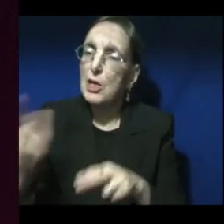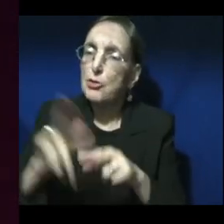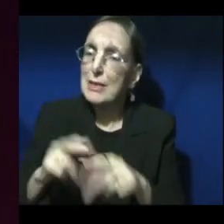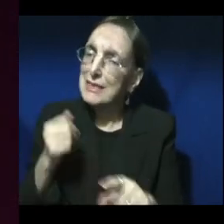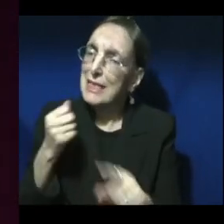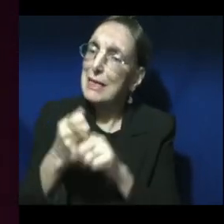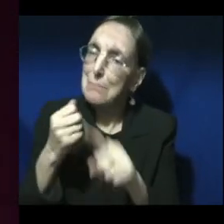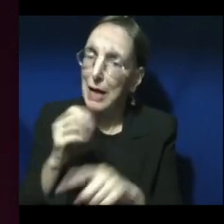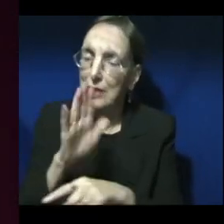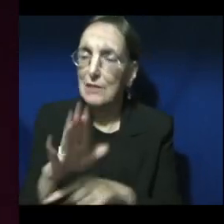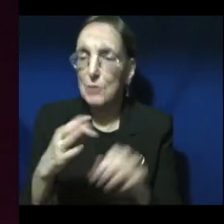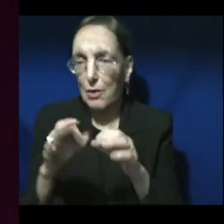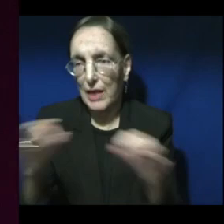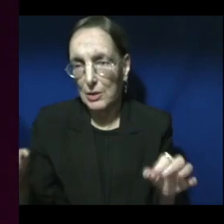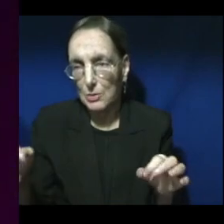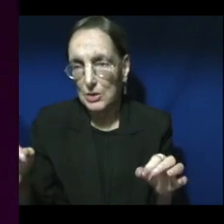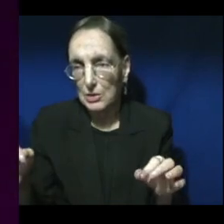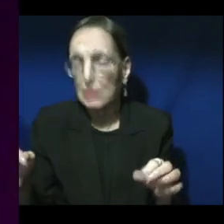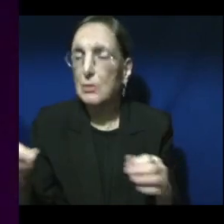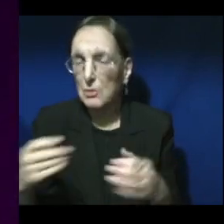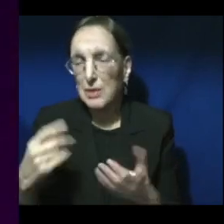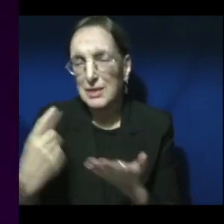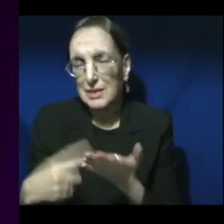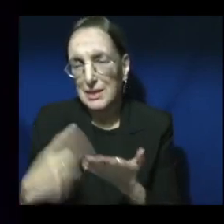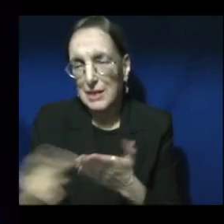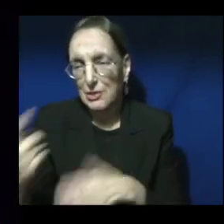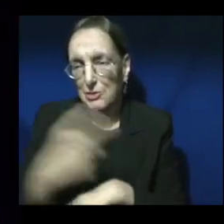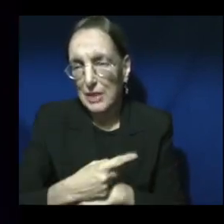And so I won’t have time to dive into all six of these principles. I’ll talk about at least